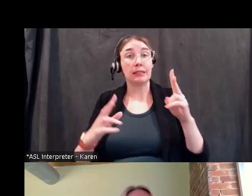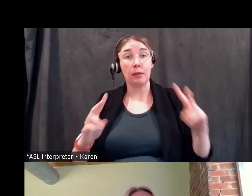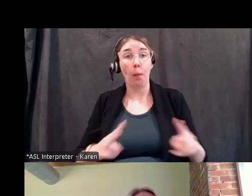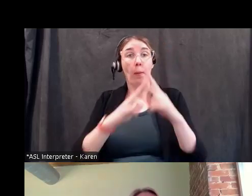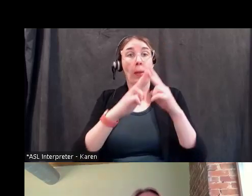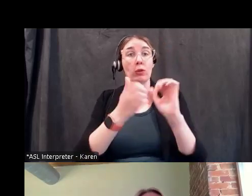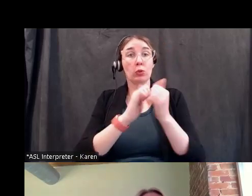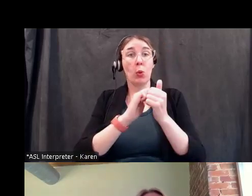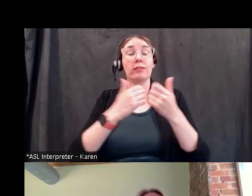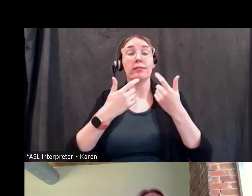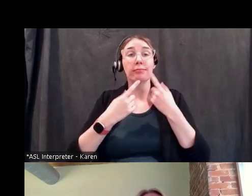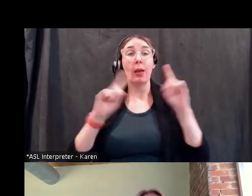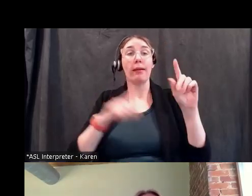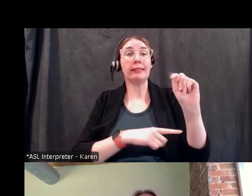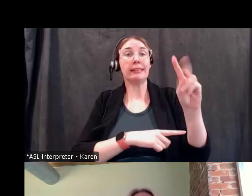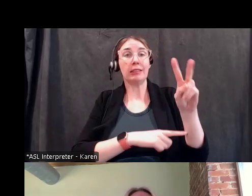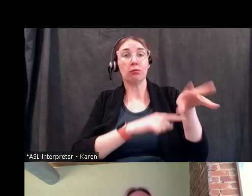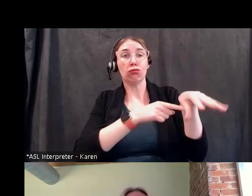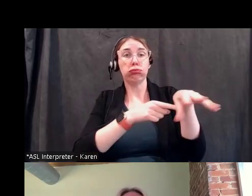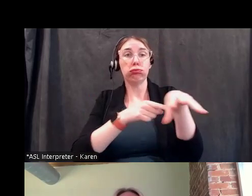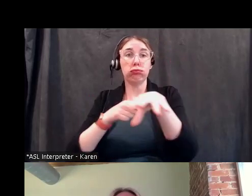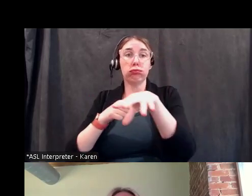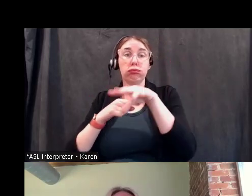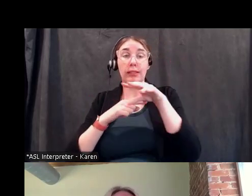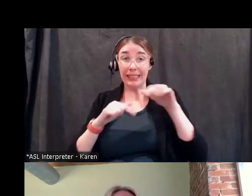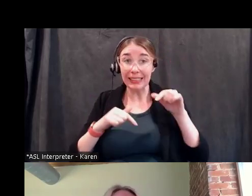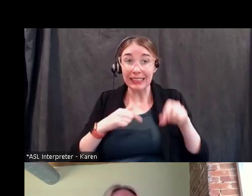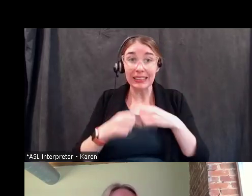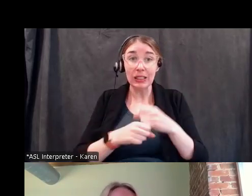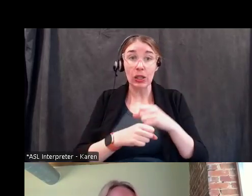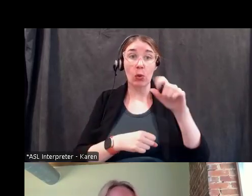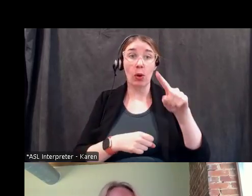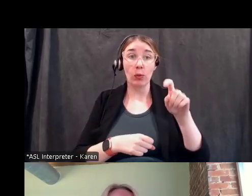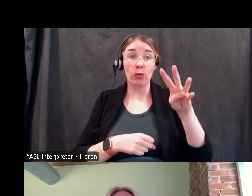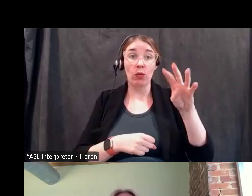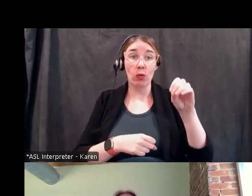This year they will have 140 hours that will be broadcasted on your NBC network,